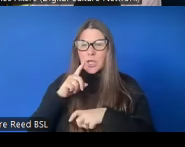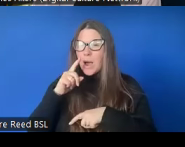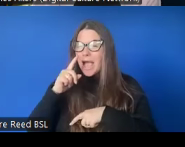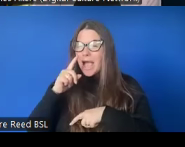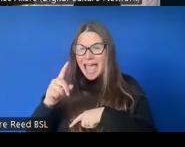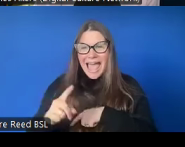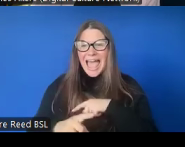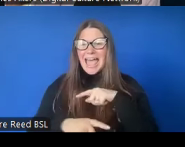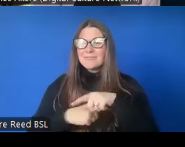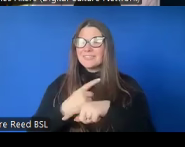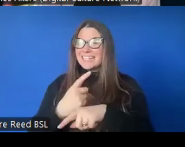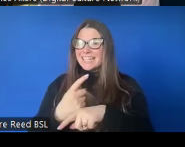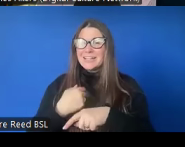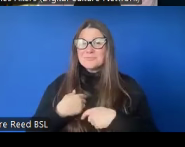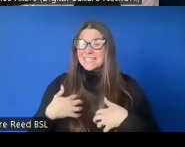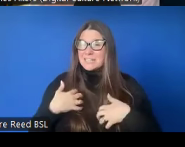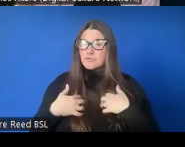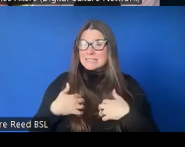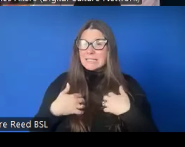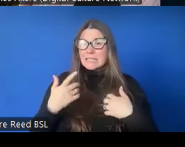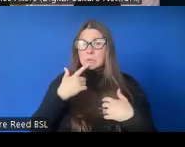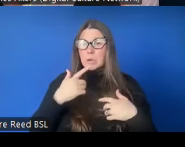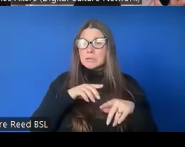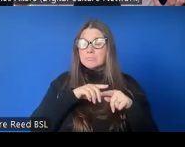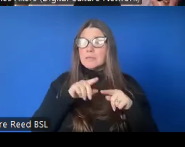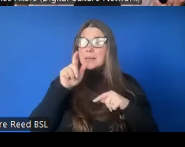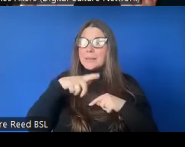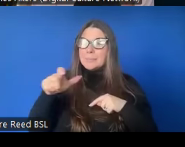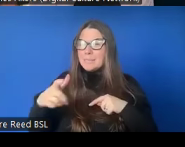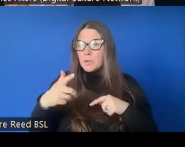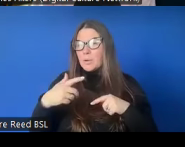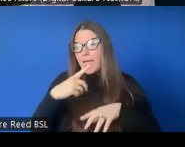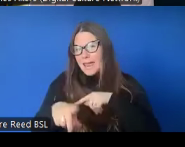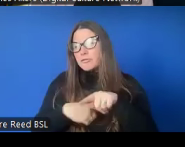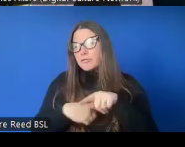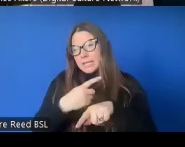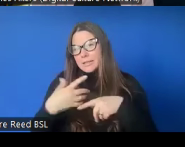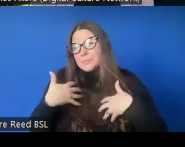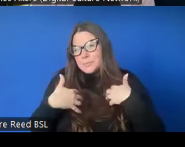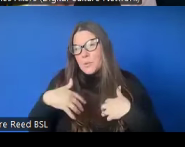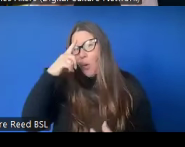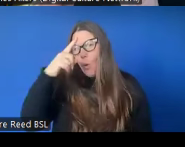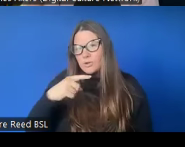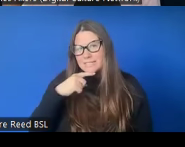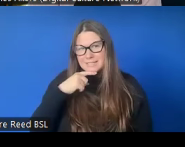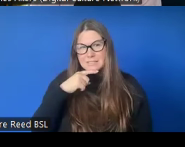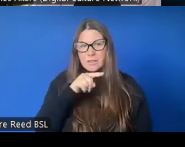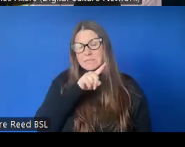is quite static about people's interests. It's nice to see that the interest in horses is quite linear in that way.